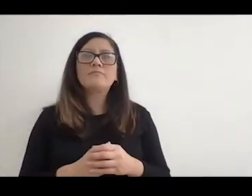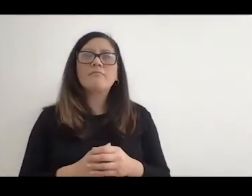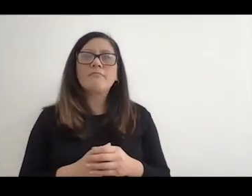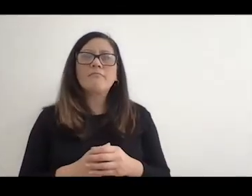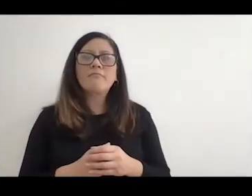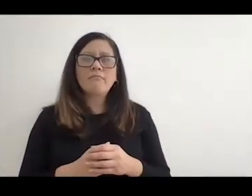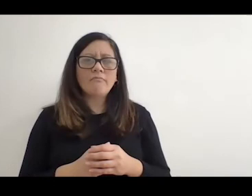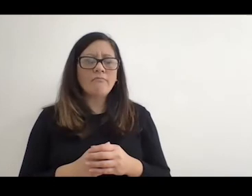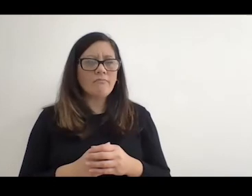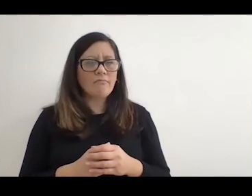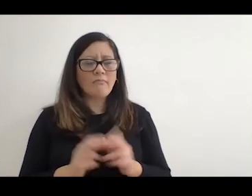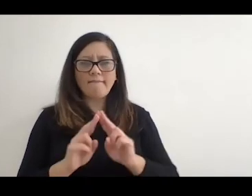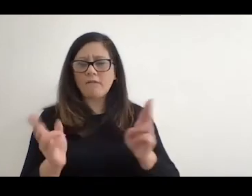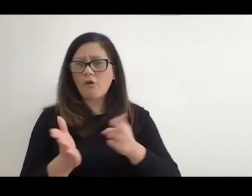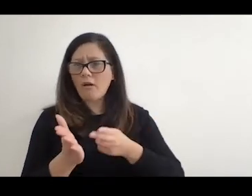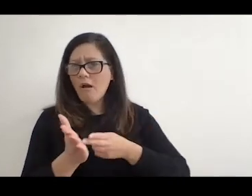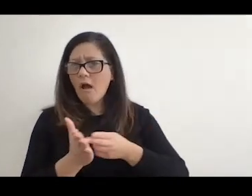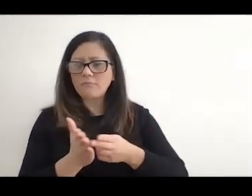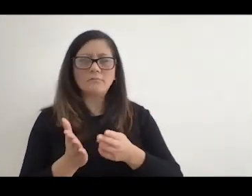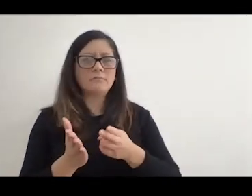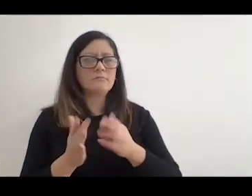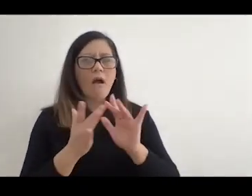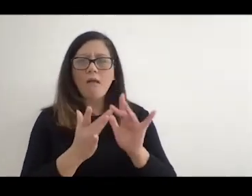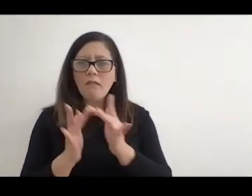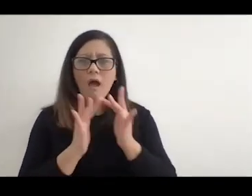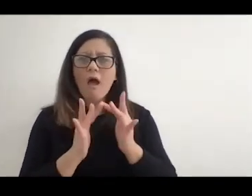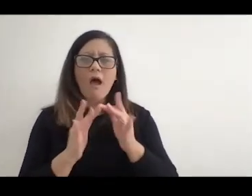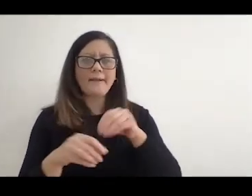talking to people on the street, talking to their caregivers. I'm like look,